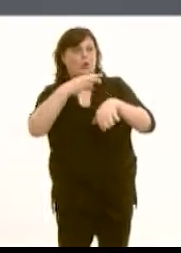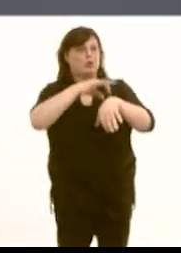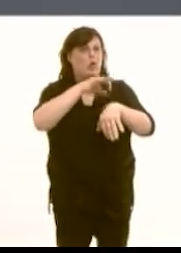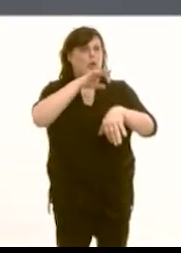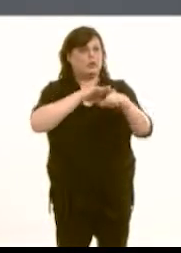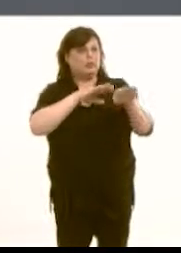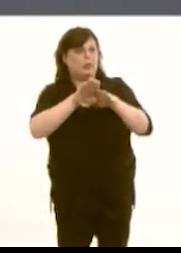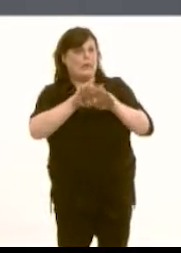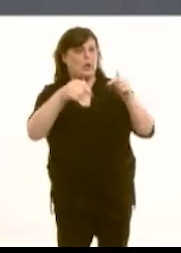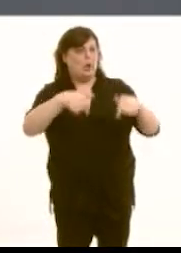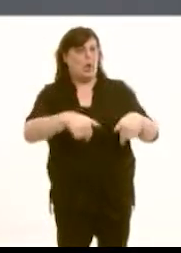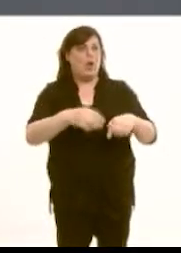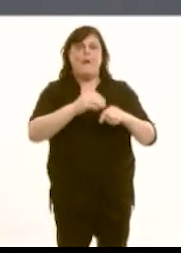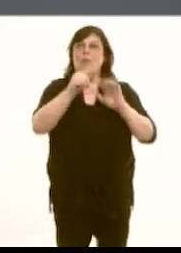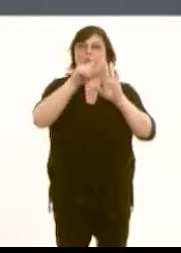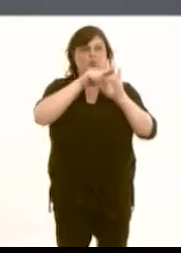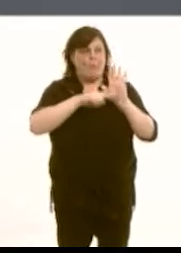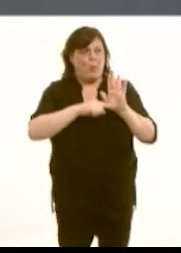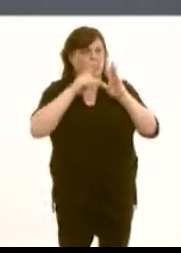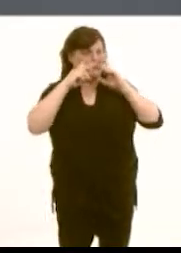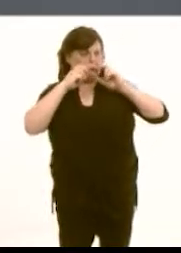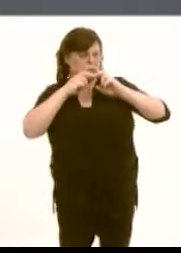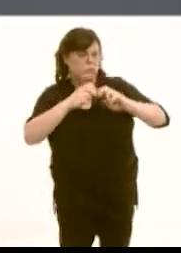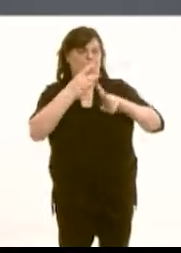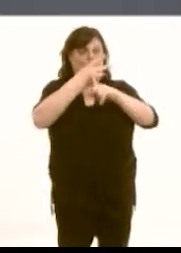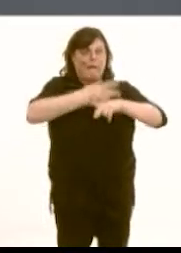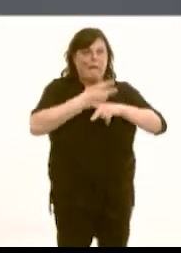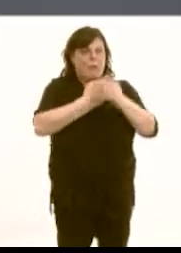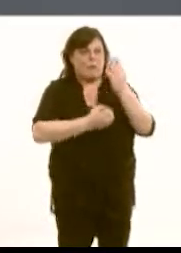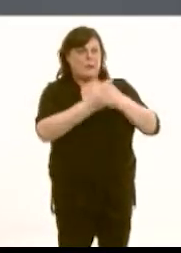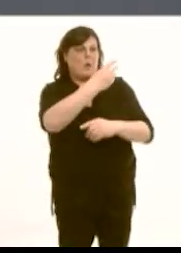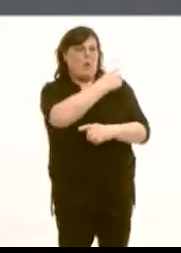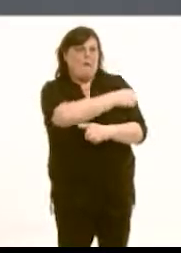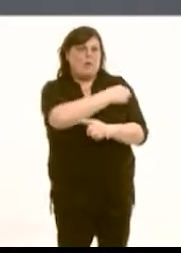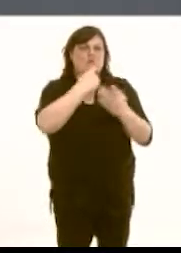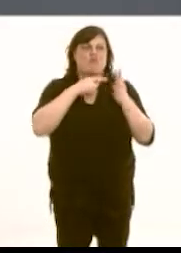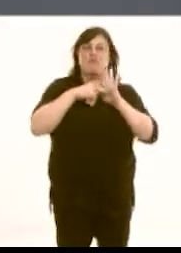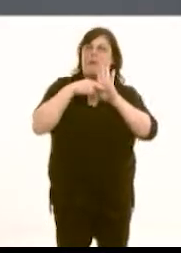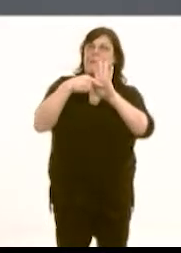Several reports on care provided in your hospitals have recommended more doctors and nurses,